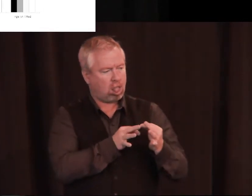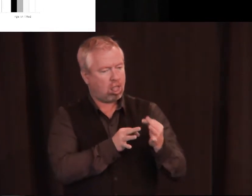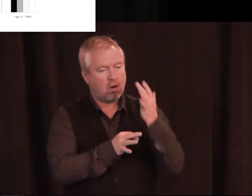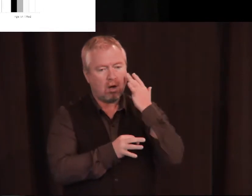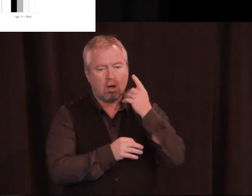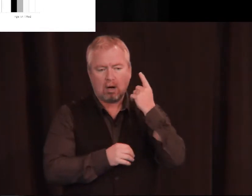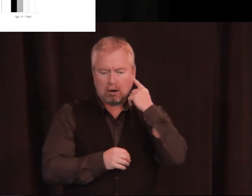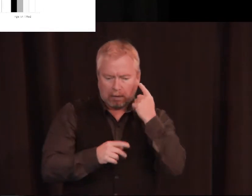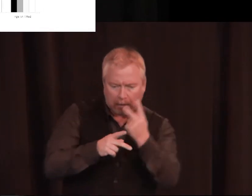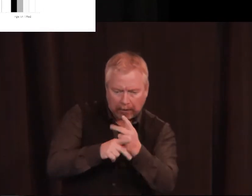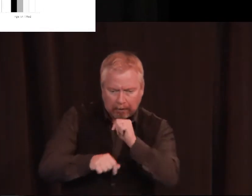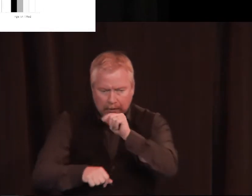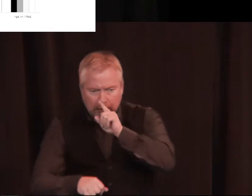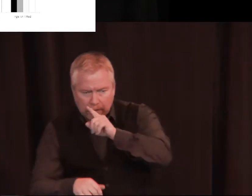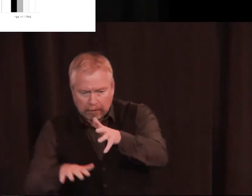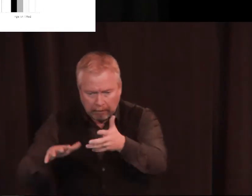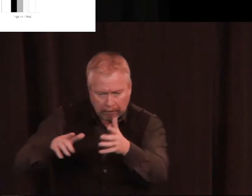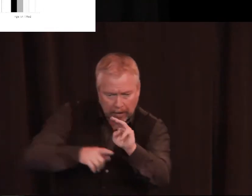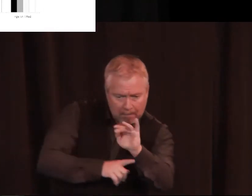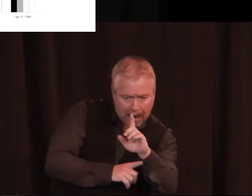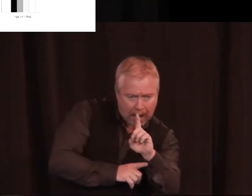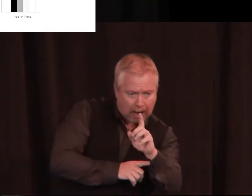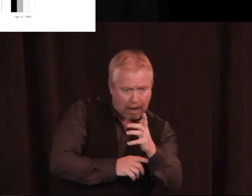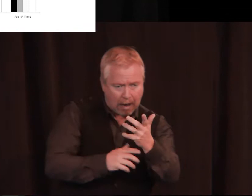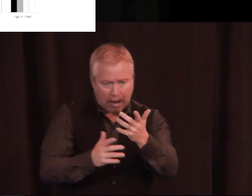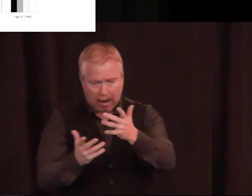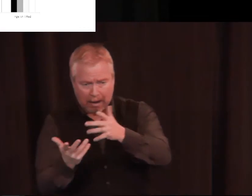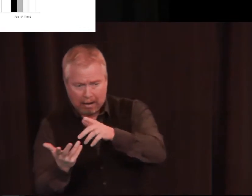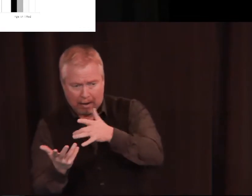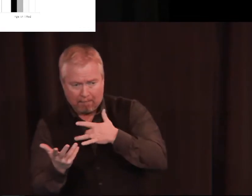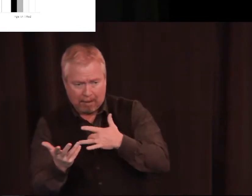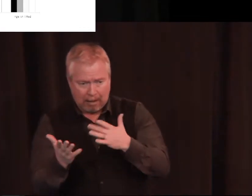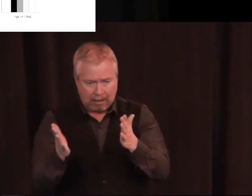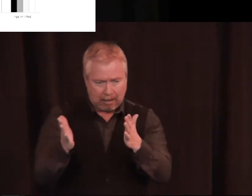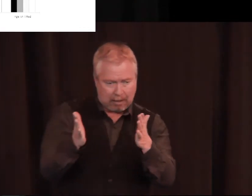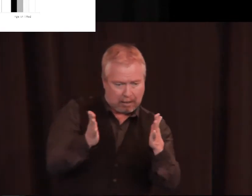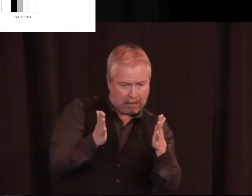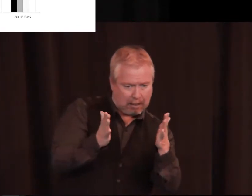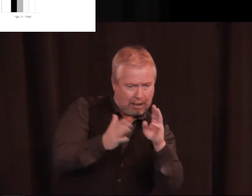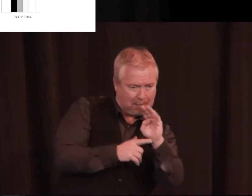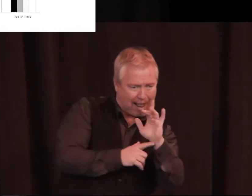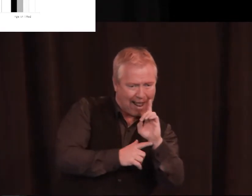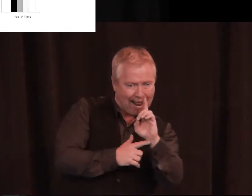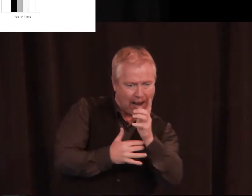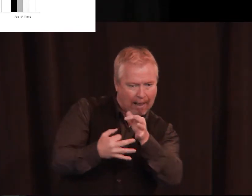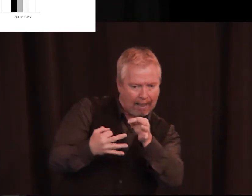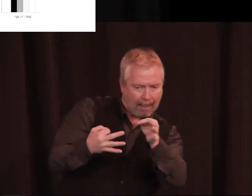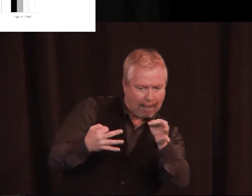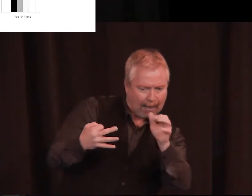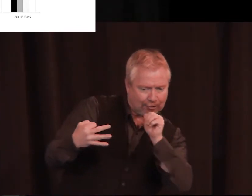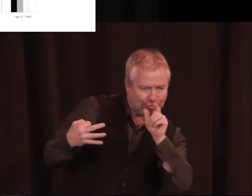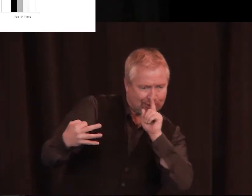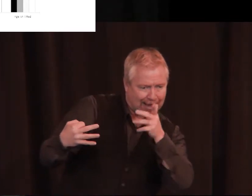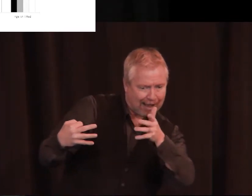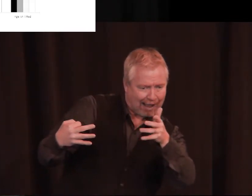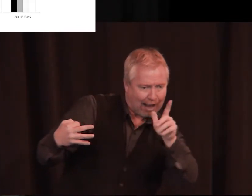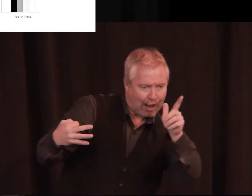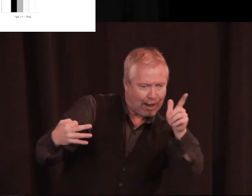Children with milder losses tended to get identified later, started intervention later, had the hearing loss confirmed later.